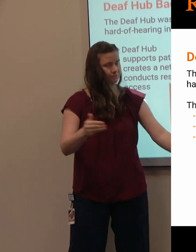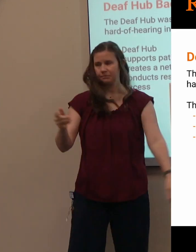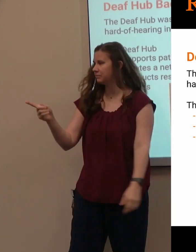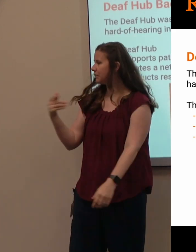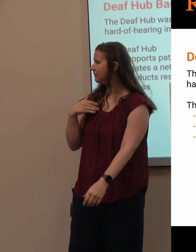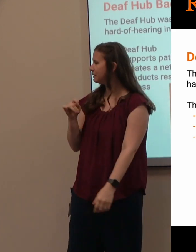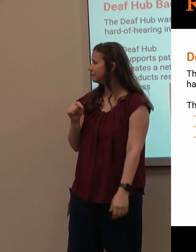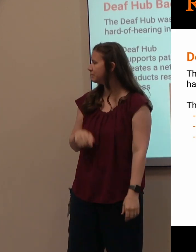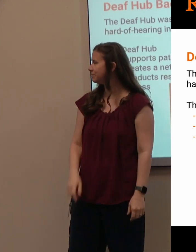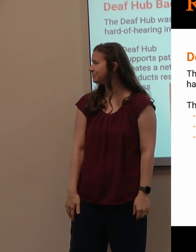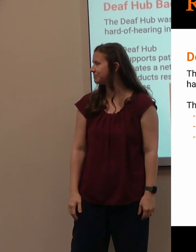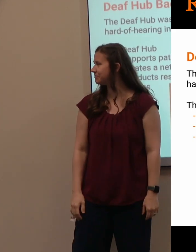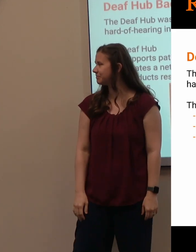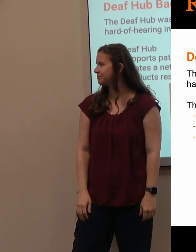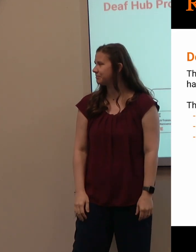And next, I think you have the, yep.